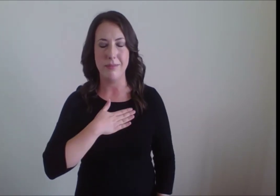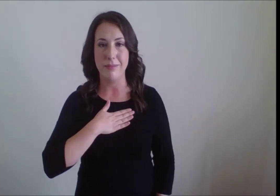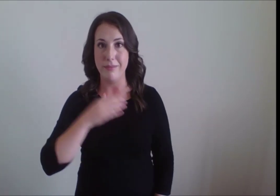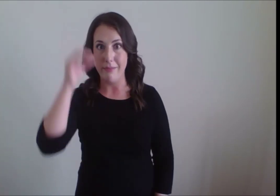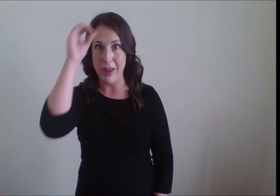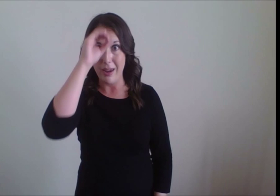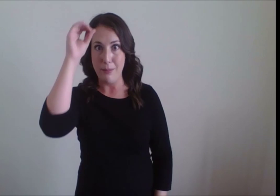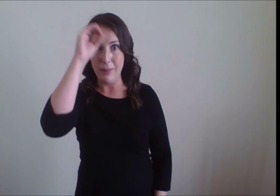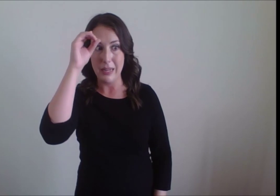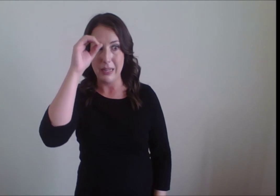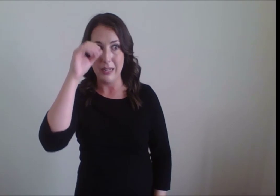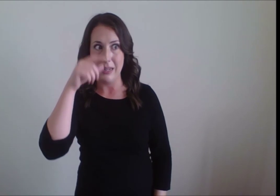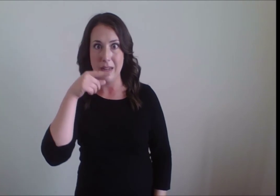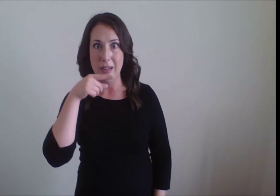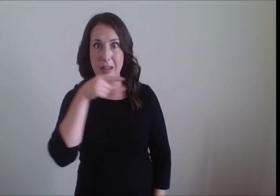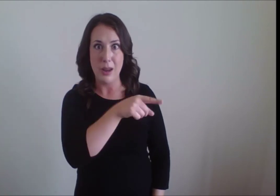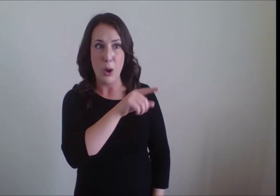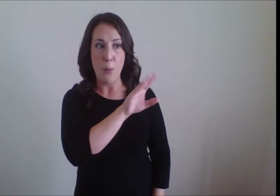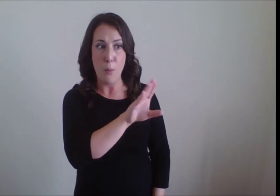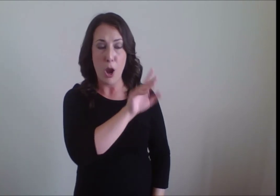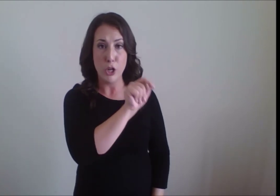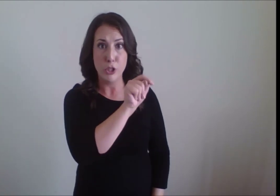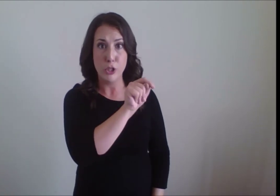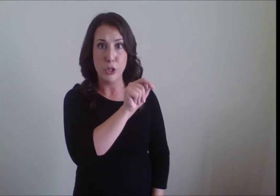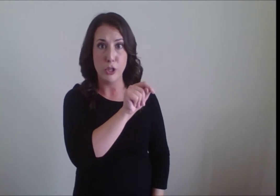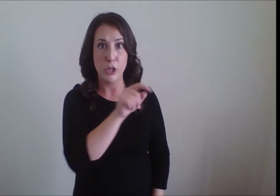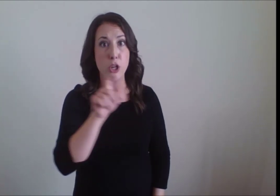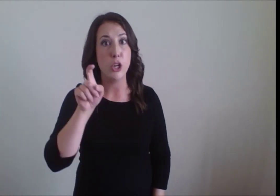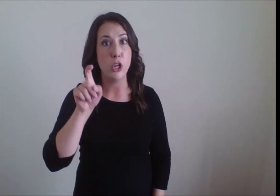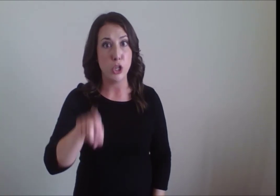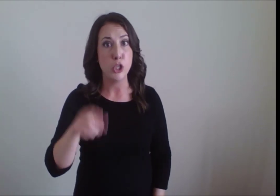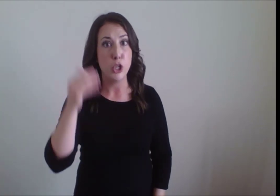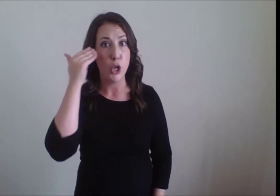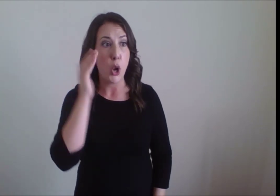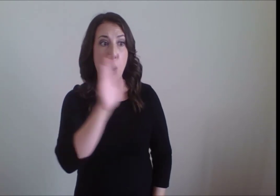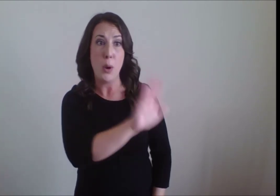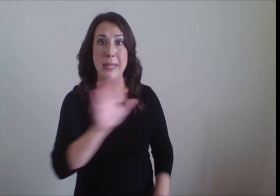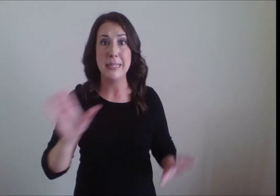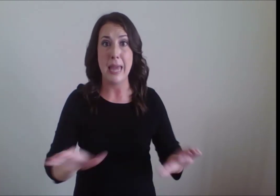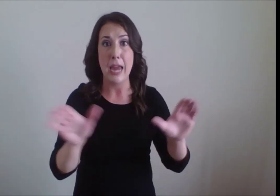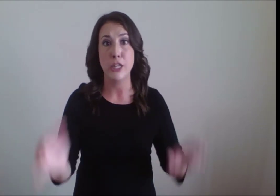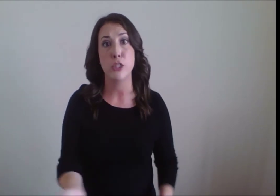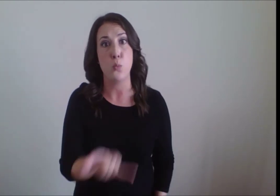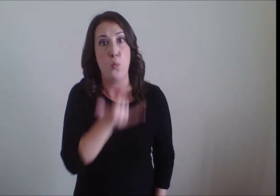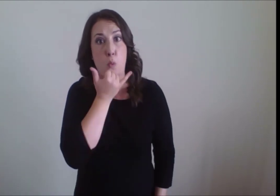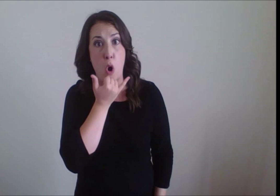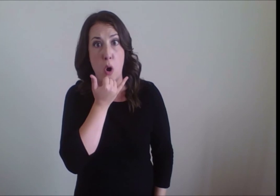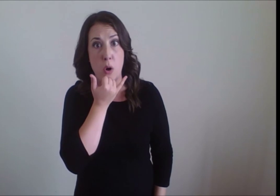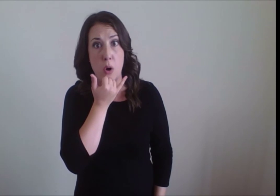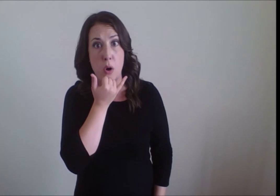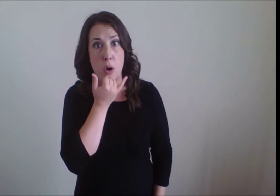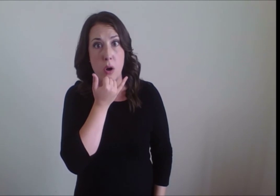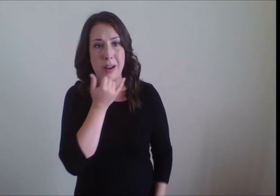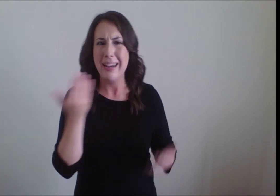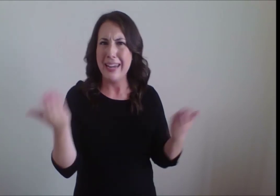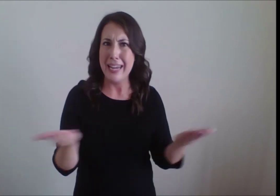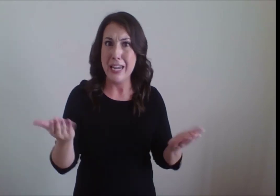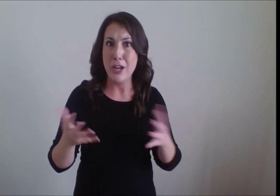In my opinion, he is old enough to know what he did was wrong.